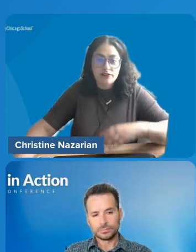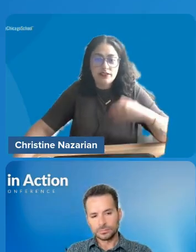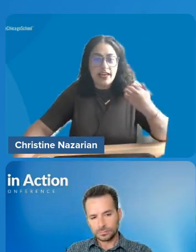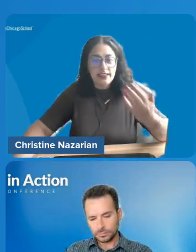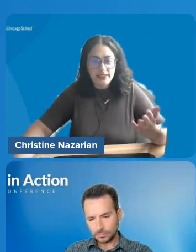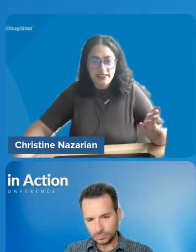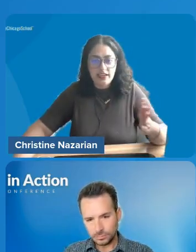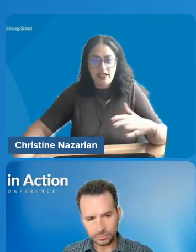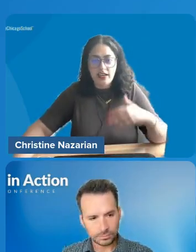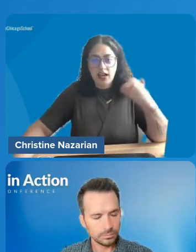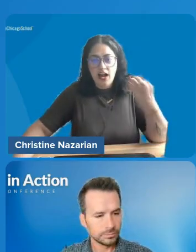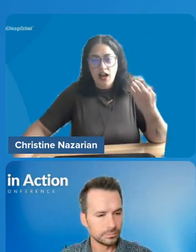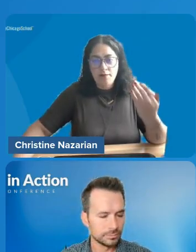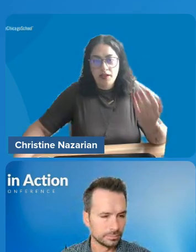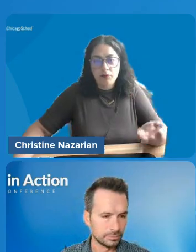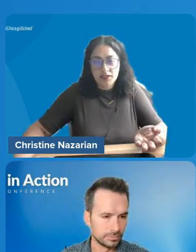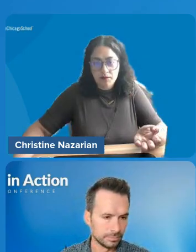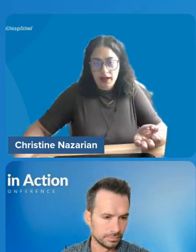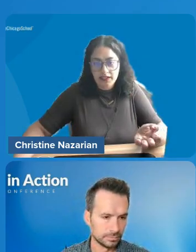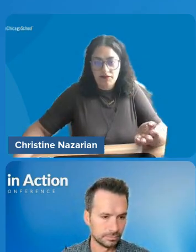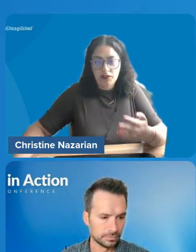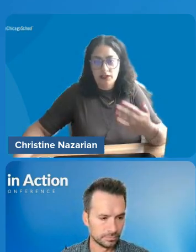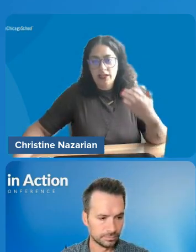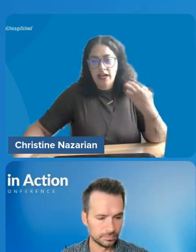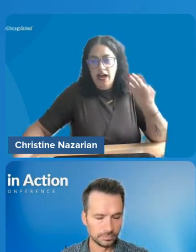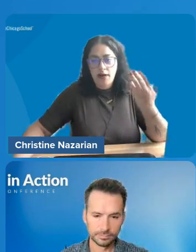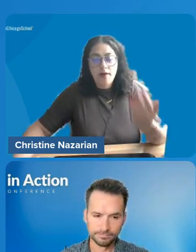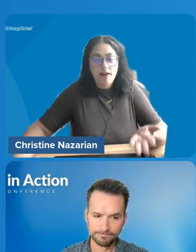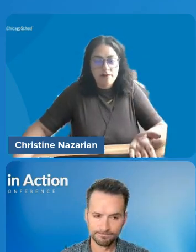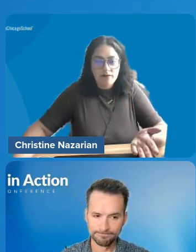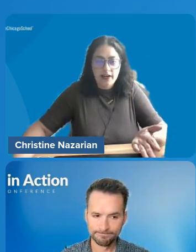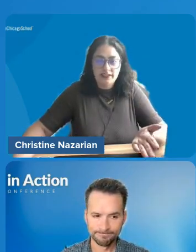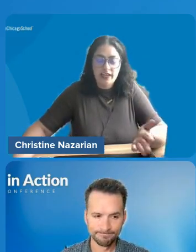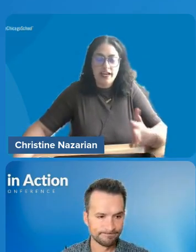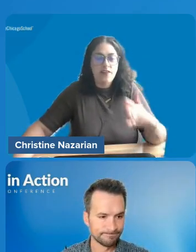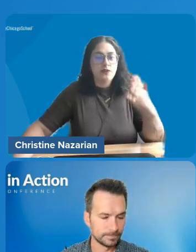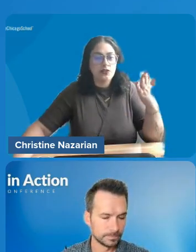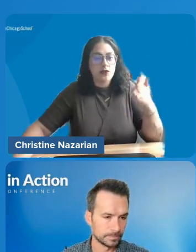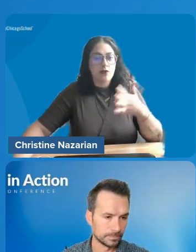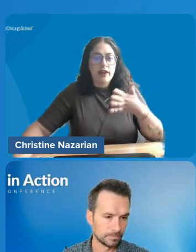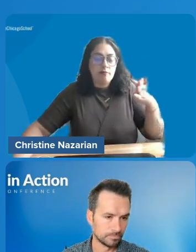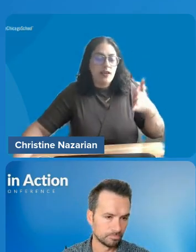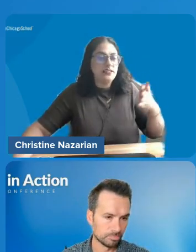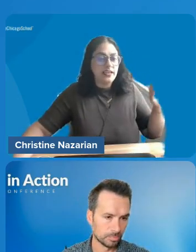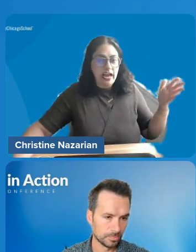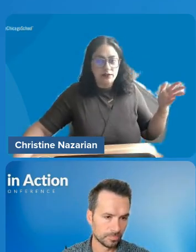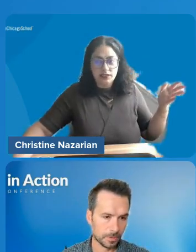like listening, being respectful, paraphrasing. And those are great basic counseling